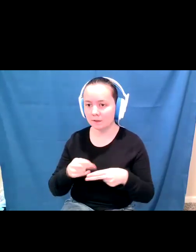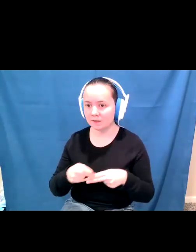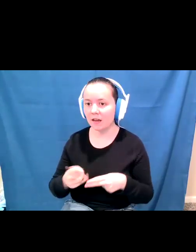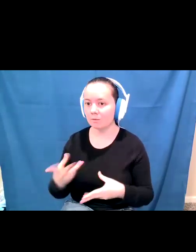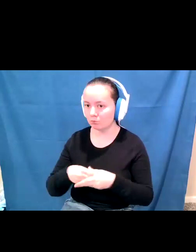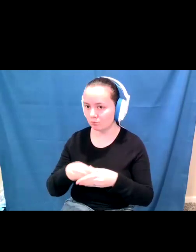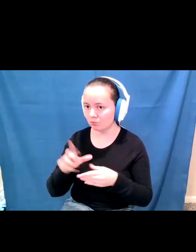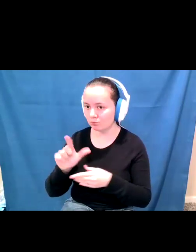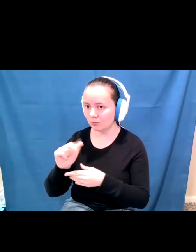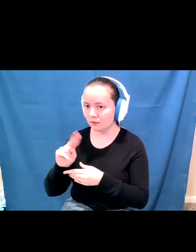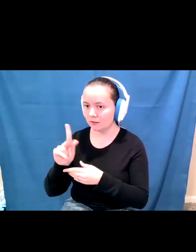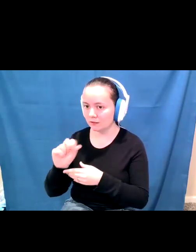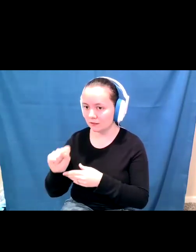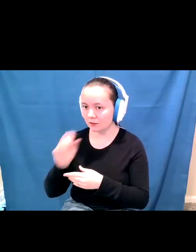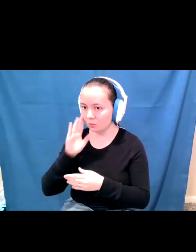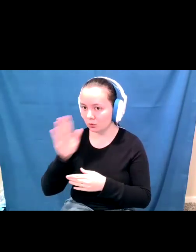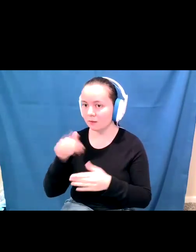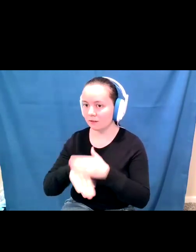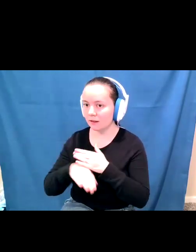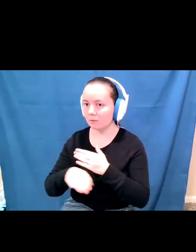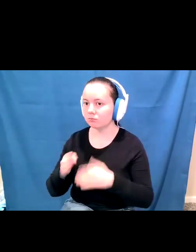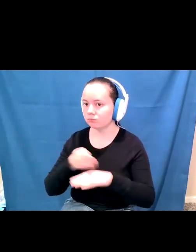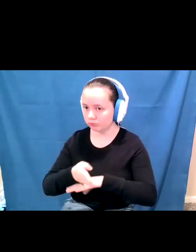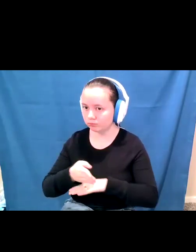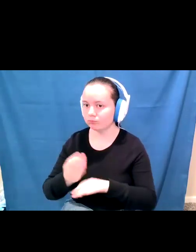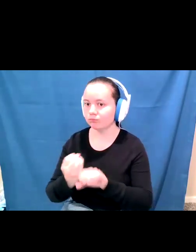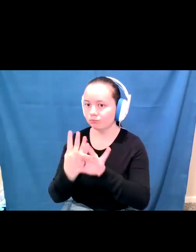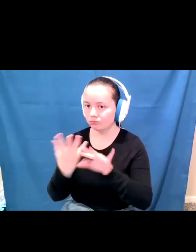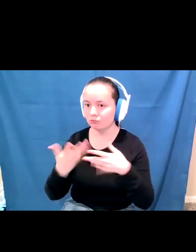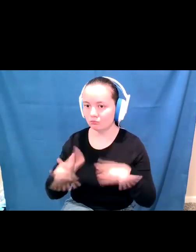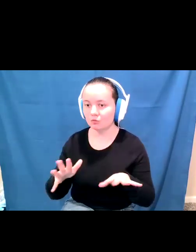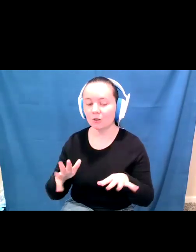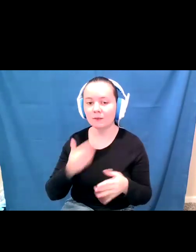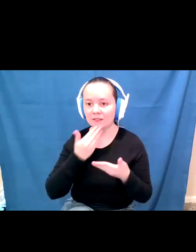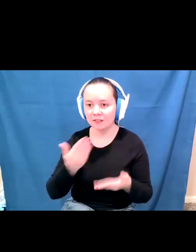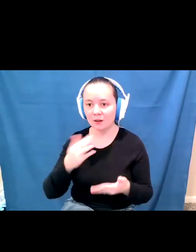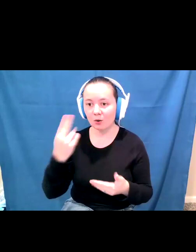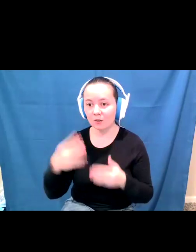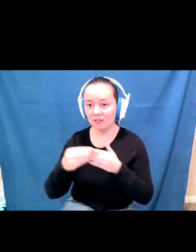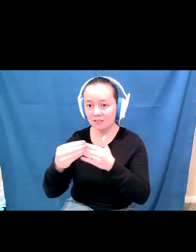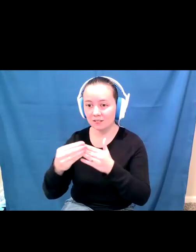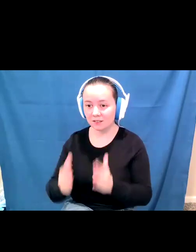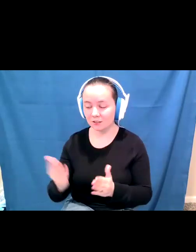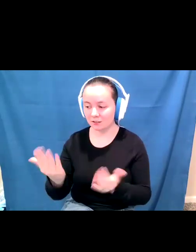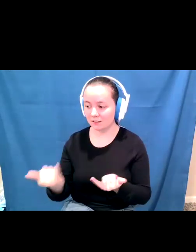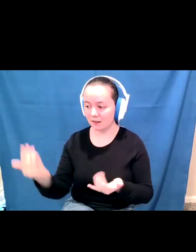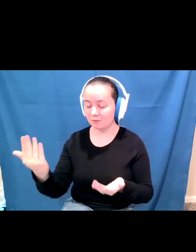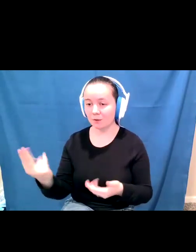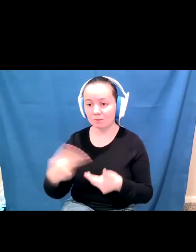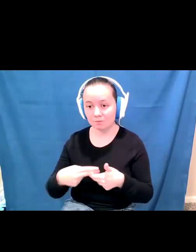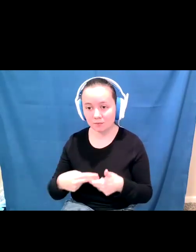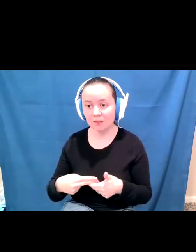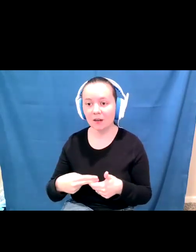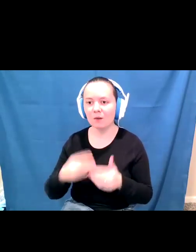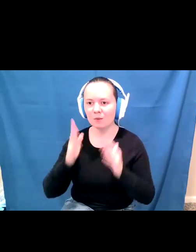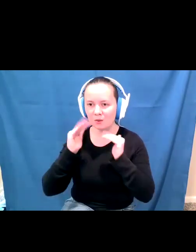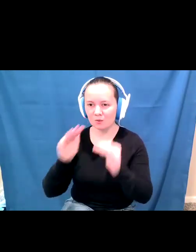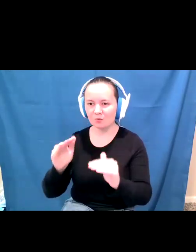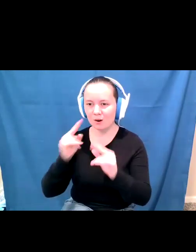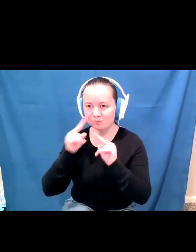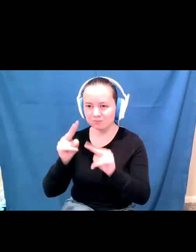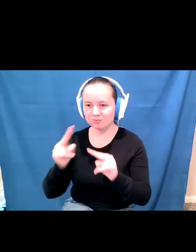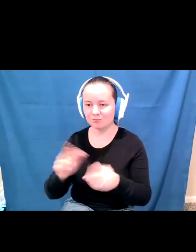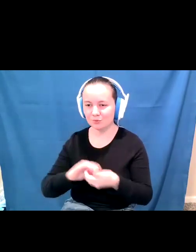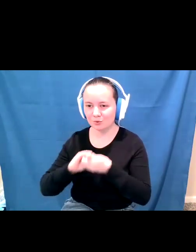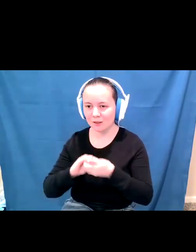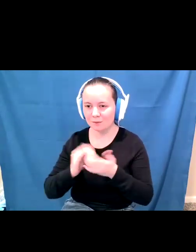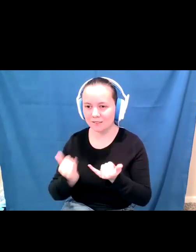I again wanna thank all the participants on today's call for attending, and we look forward to connecting with you all again on future calls. Thank you so much and have a good rest of your day.